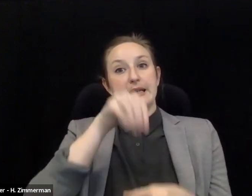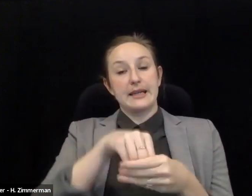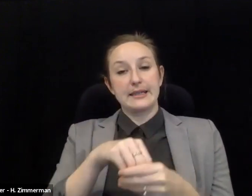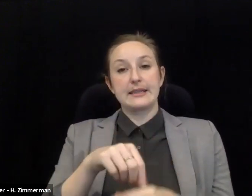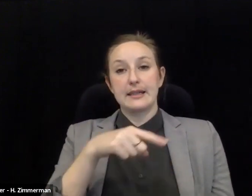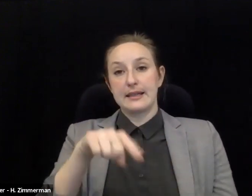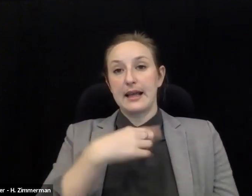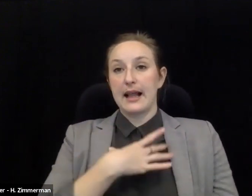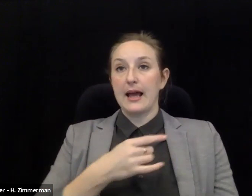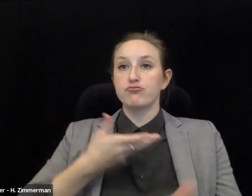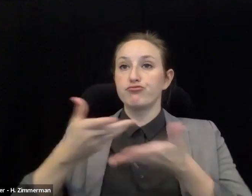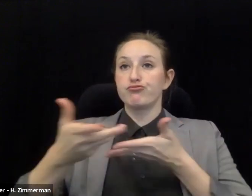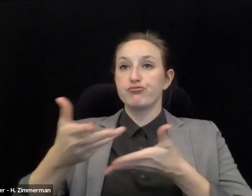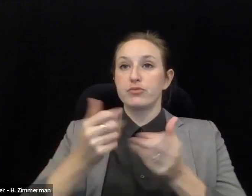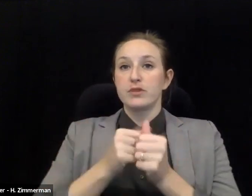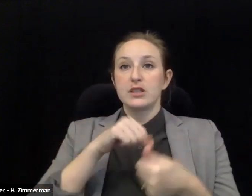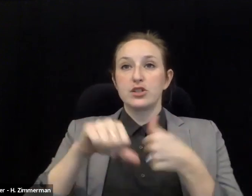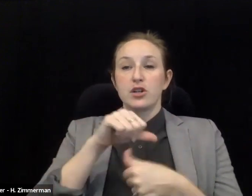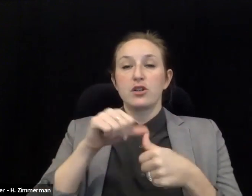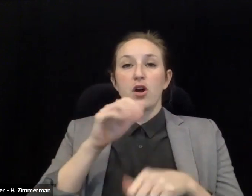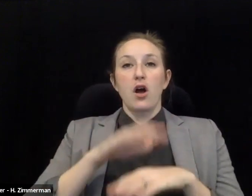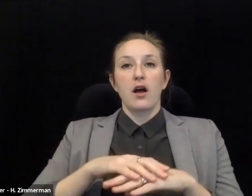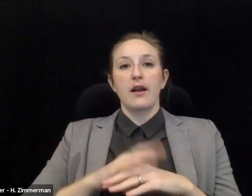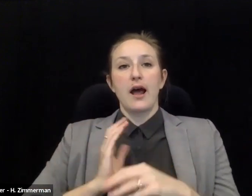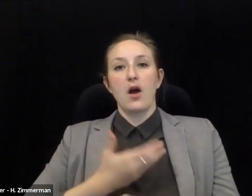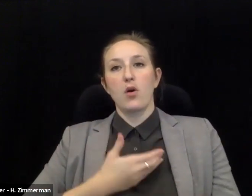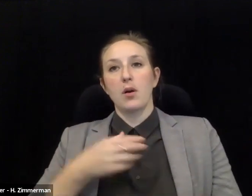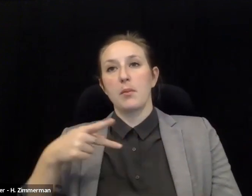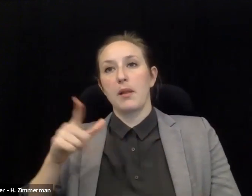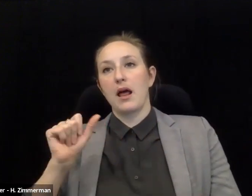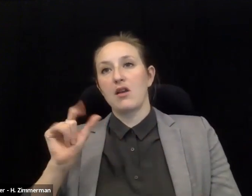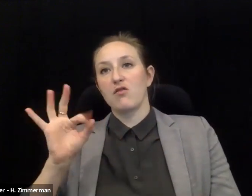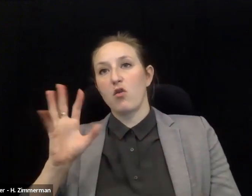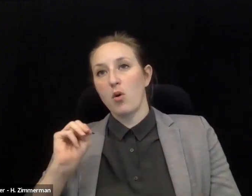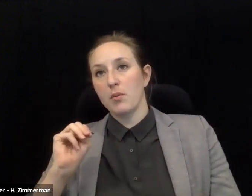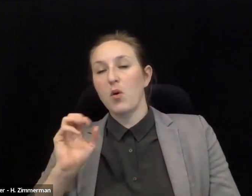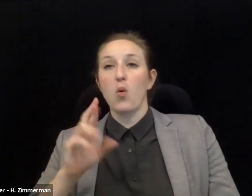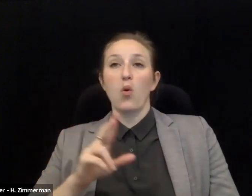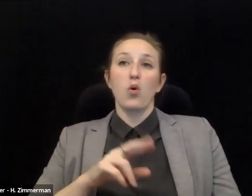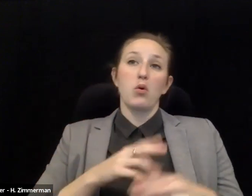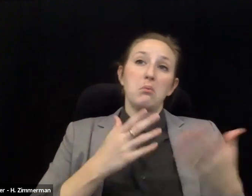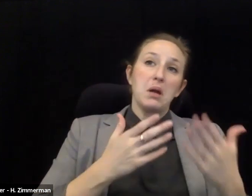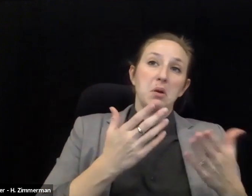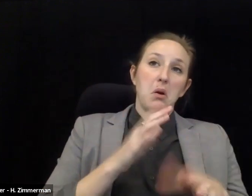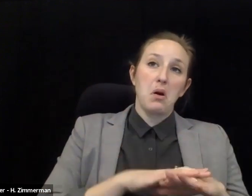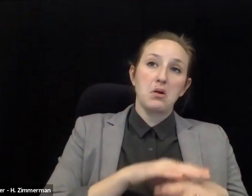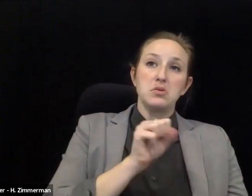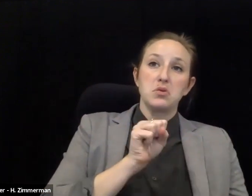each other on platform that we use, or maybe even just social media that they share between